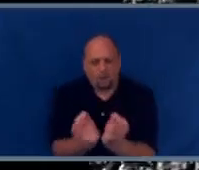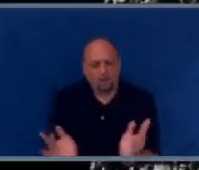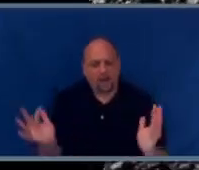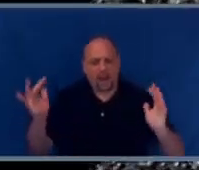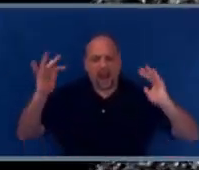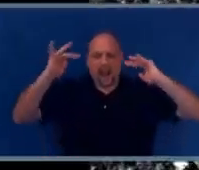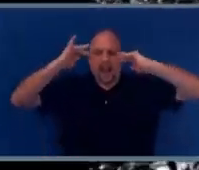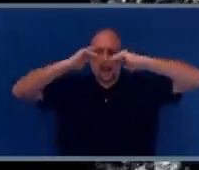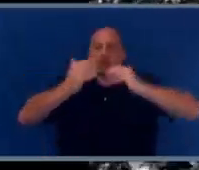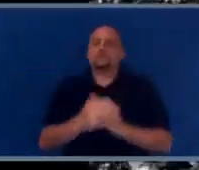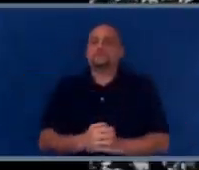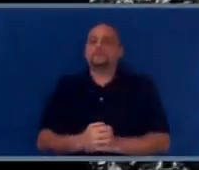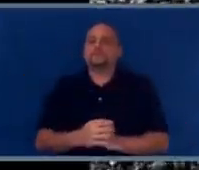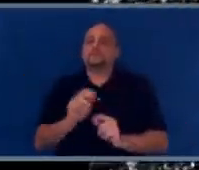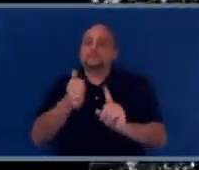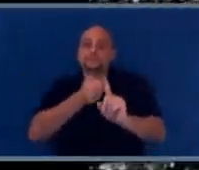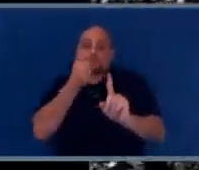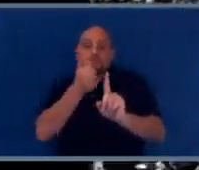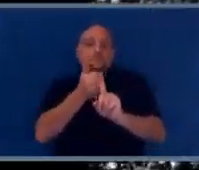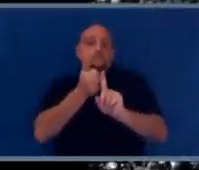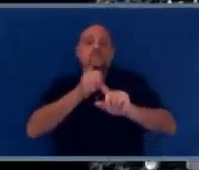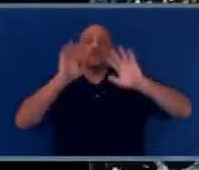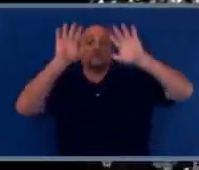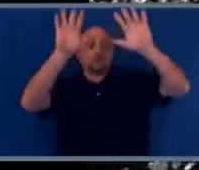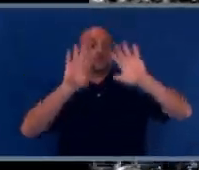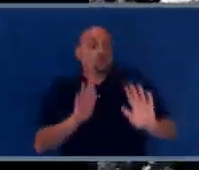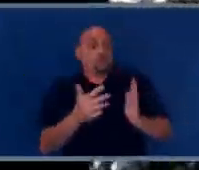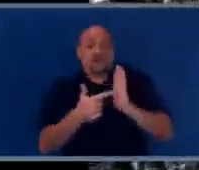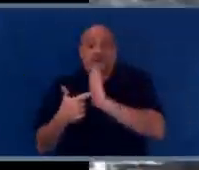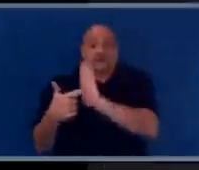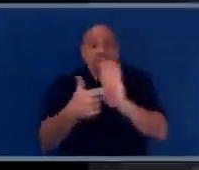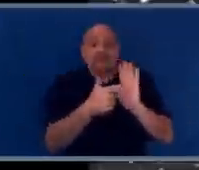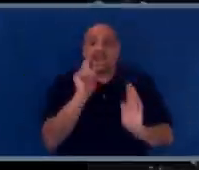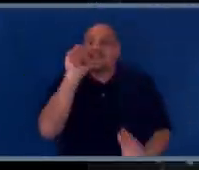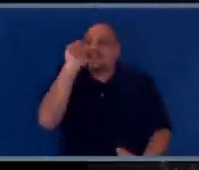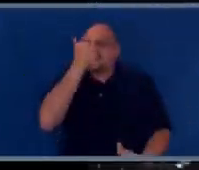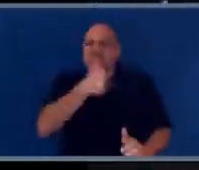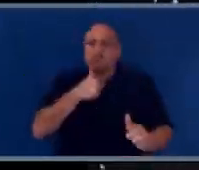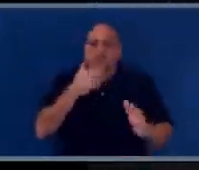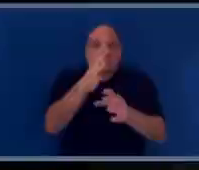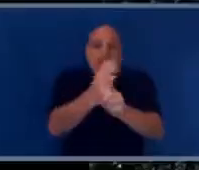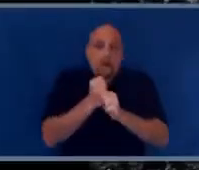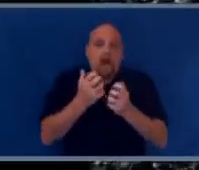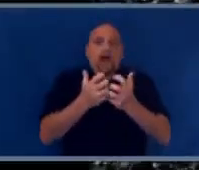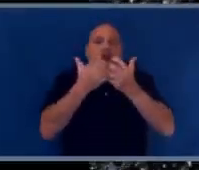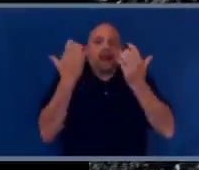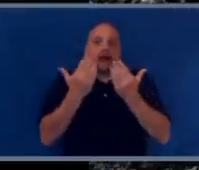THAT LOFTS FROM IT. THIS IS A GREAT SIGN, LOOK LIKE THERE'S A LOT OF MATERIAL.